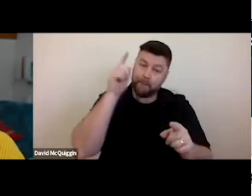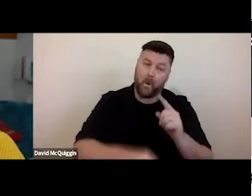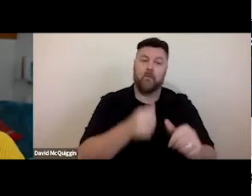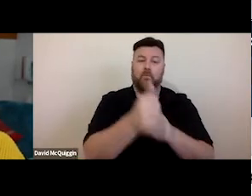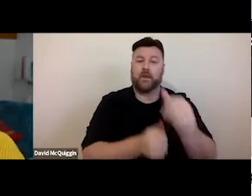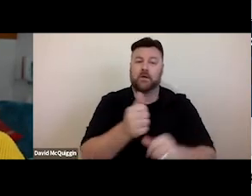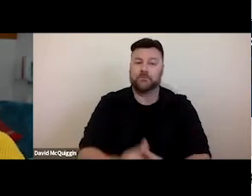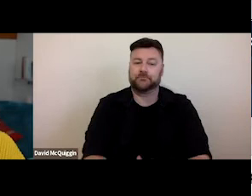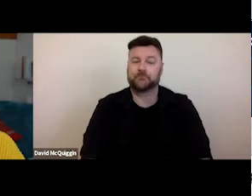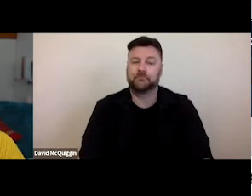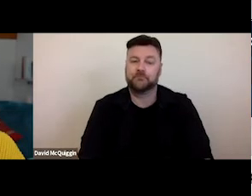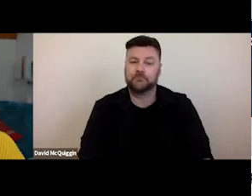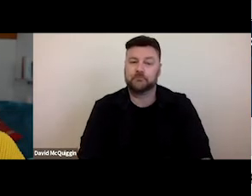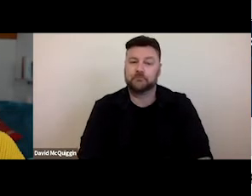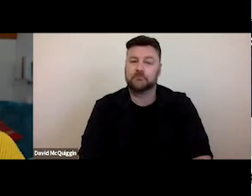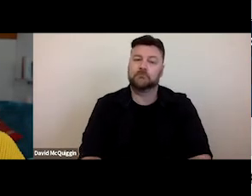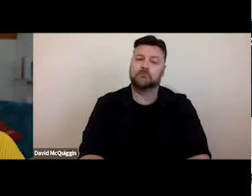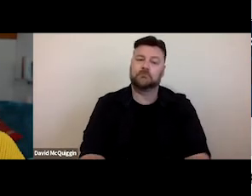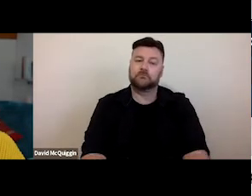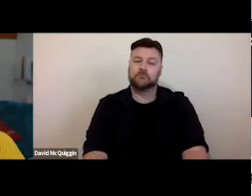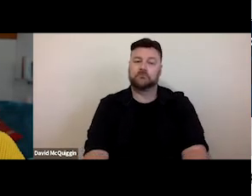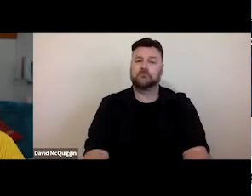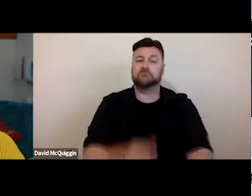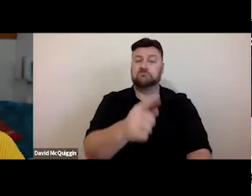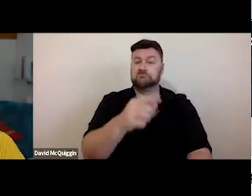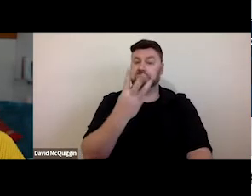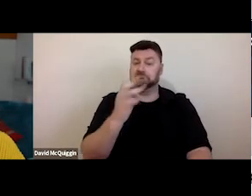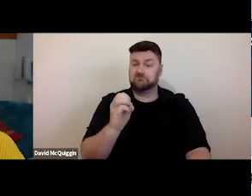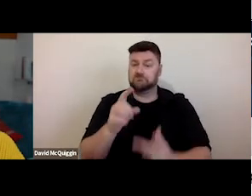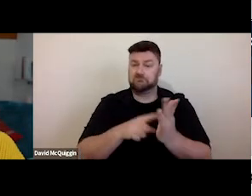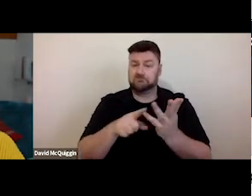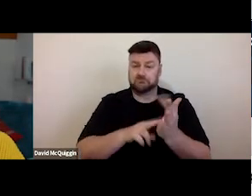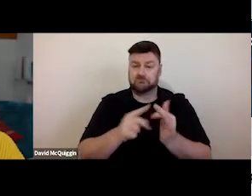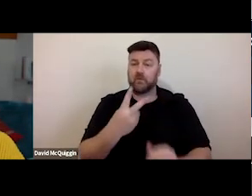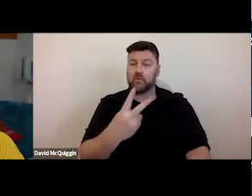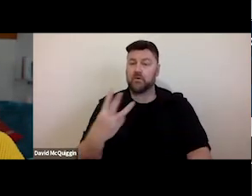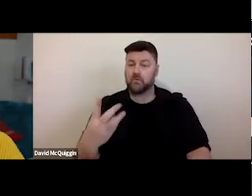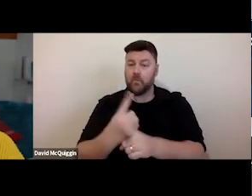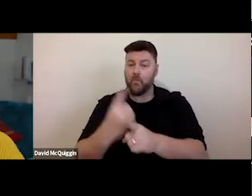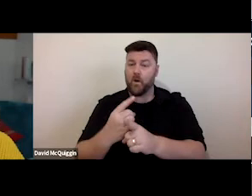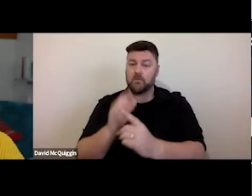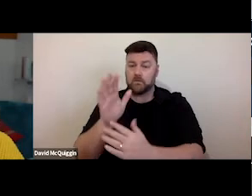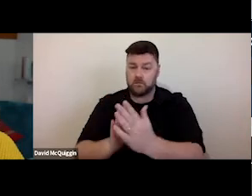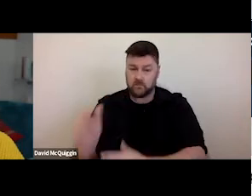This particular post on June 30 had 23 comments and four shares, and 345